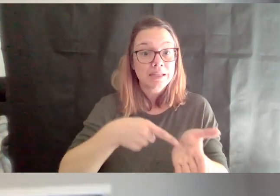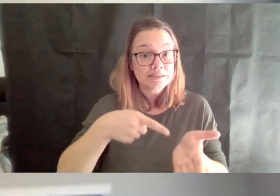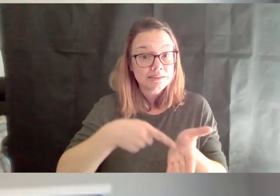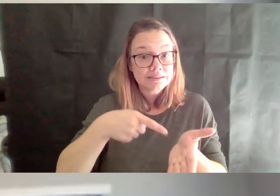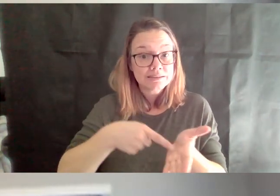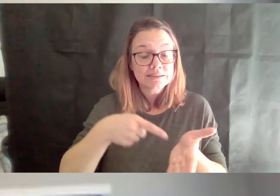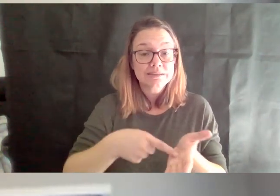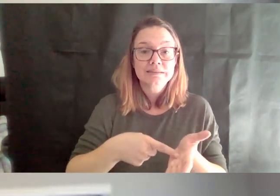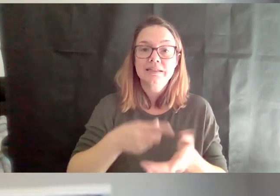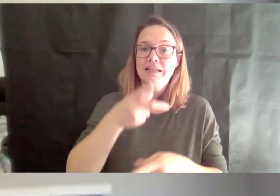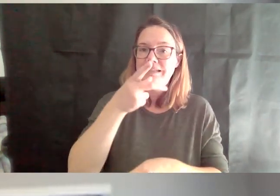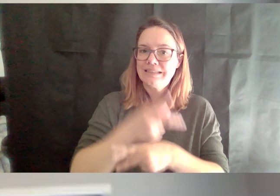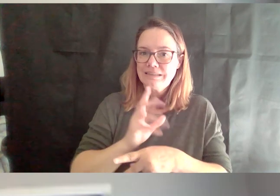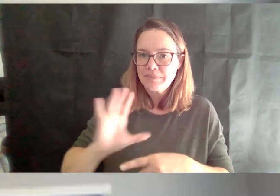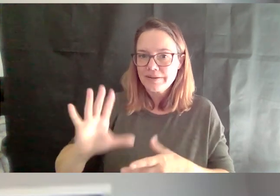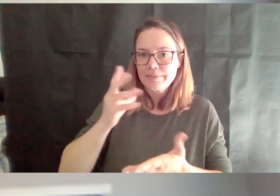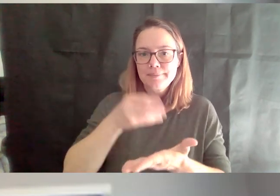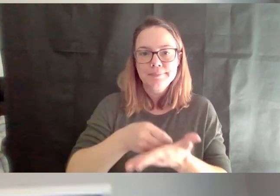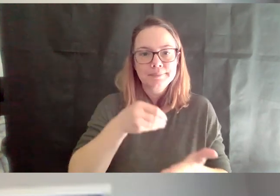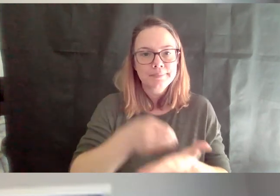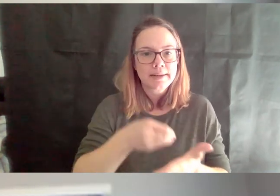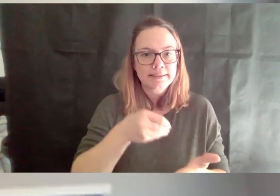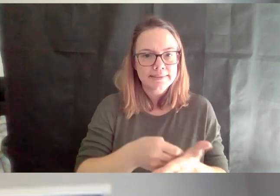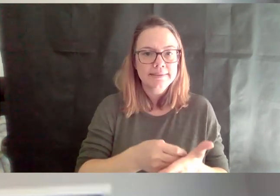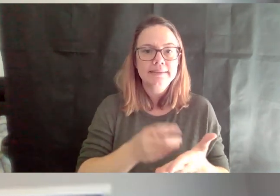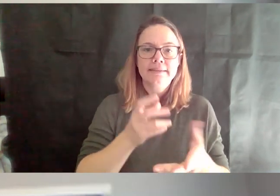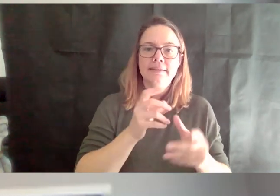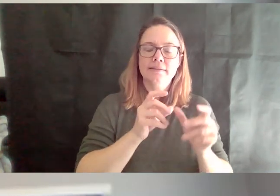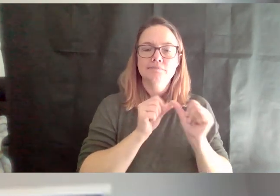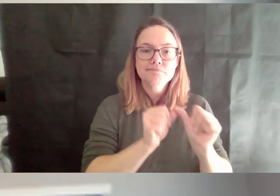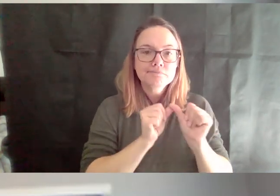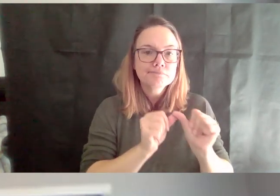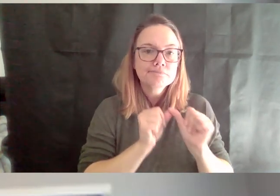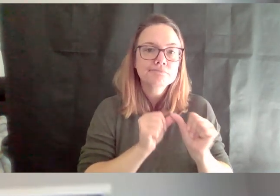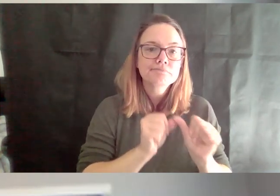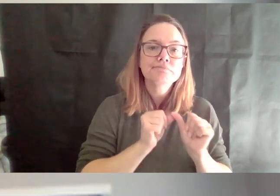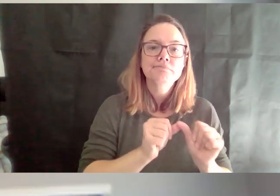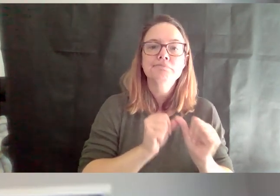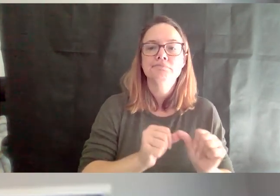so that managing their money can be one less stressor in their life.